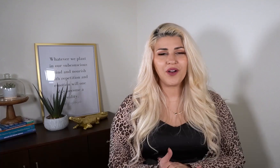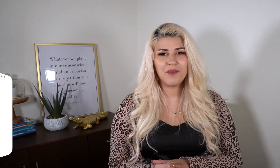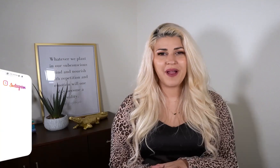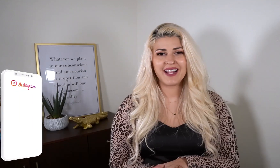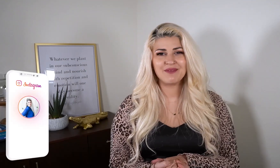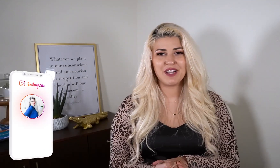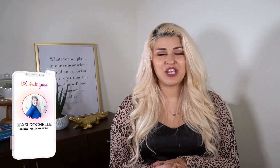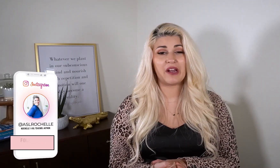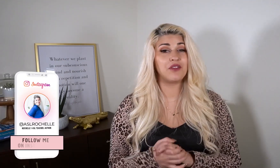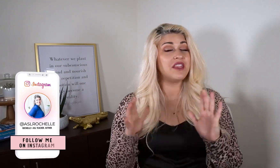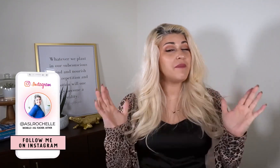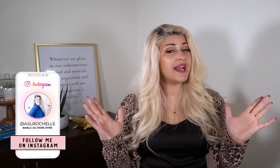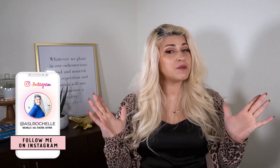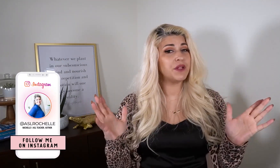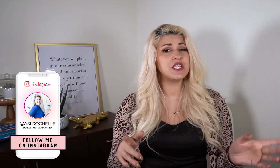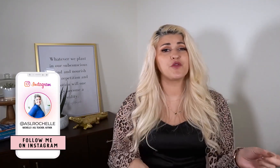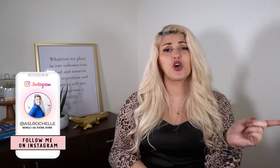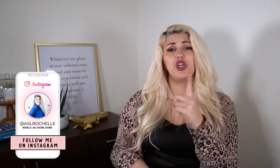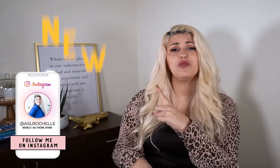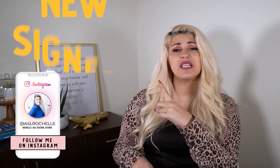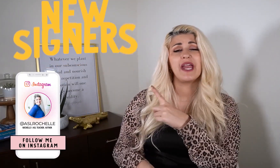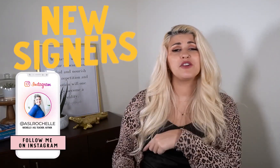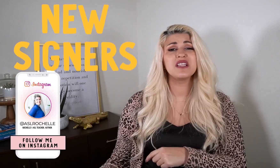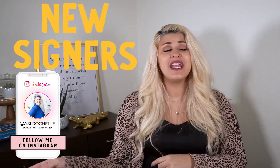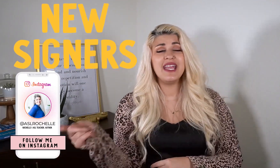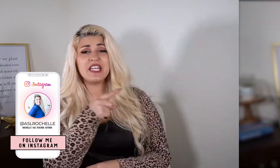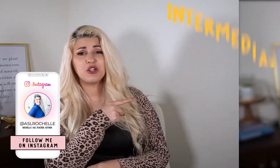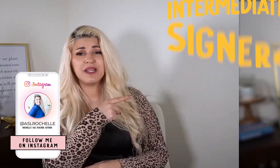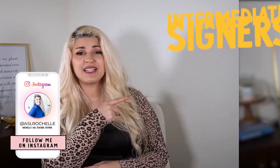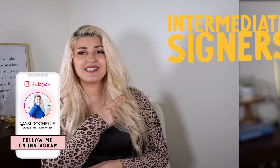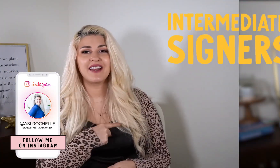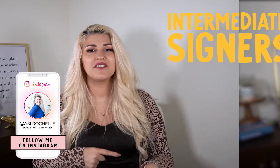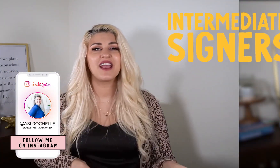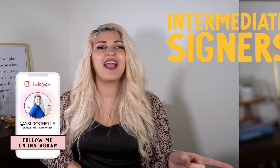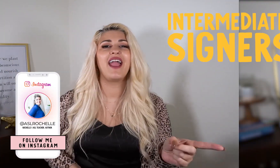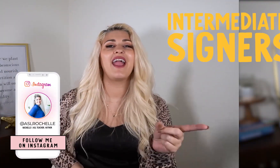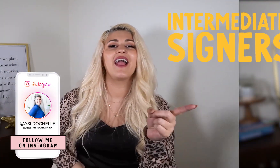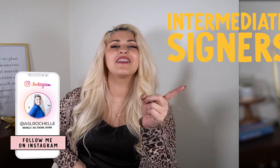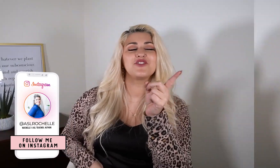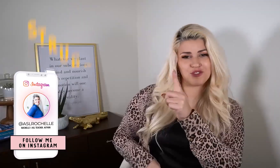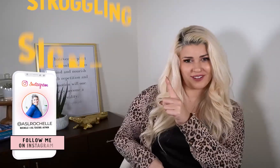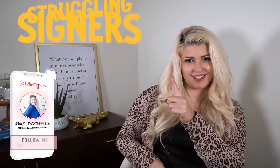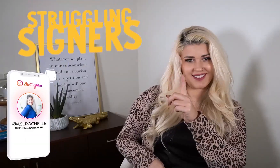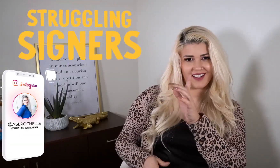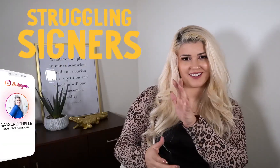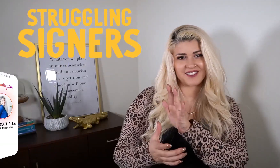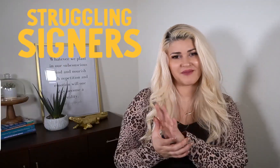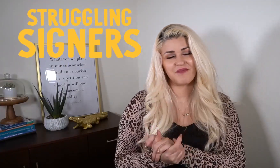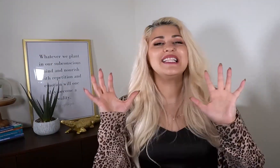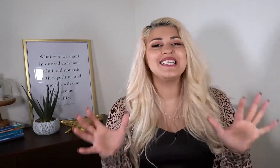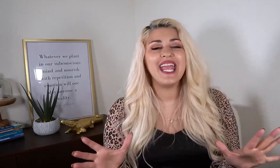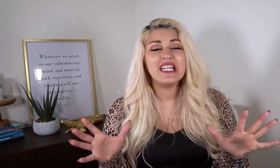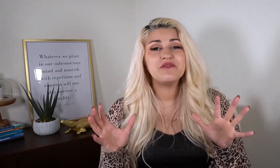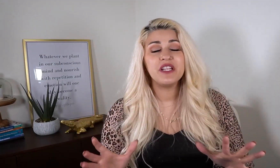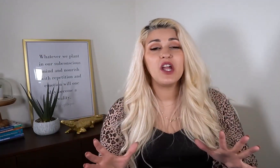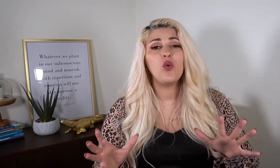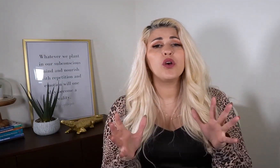Welcome back to my channel, the best place for new signers, intermediate signers and struggling signers. In today's video,